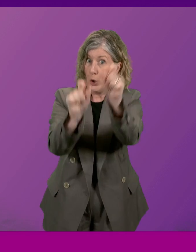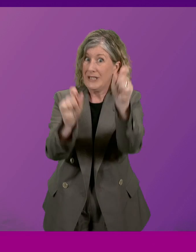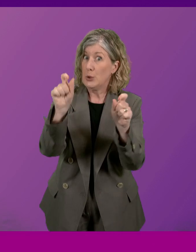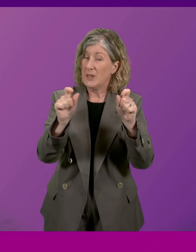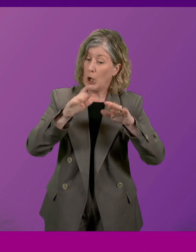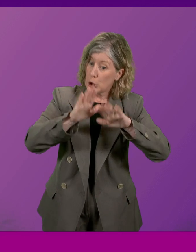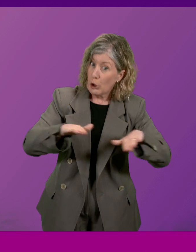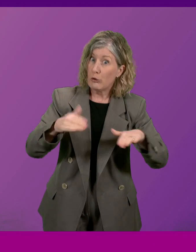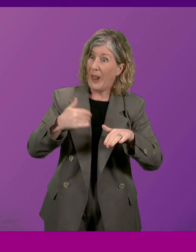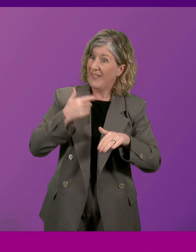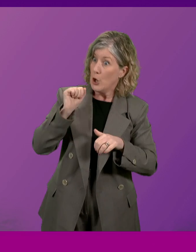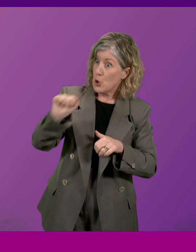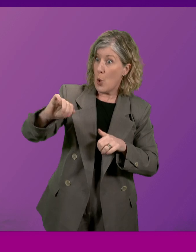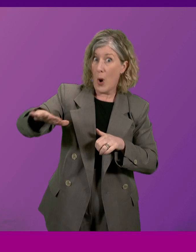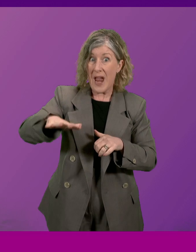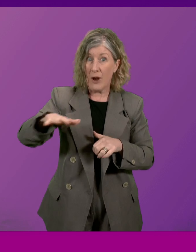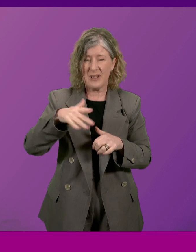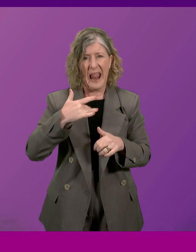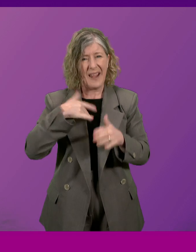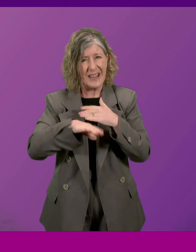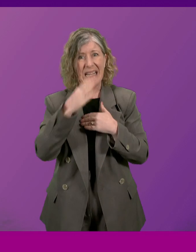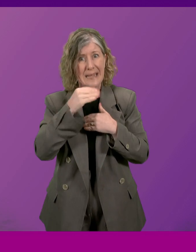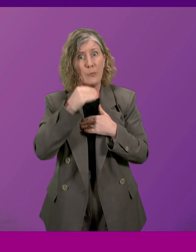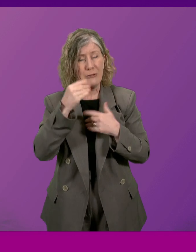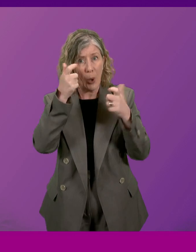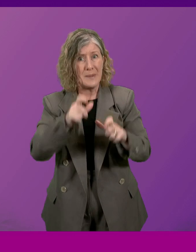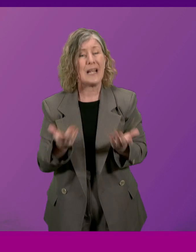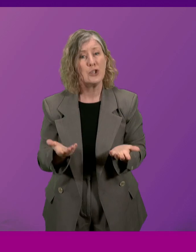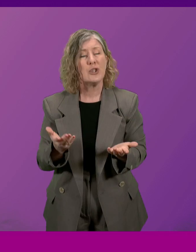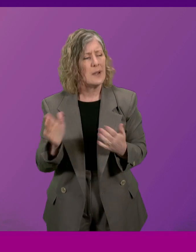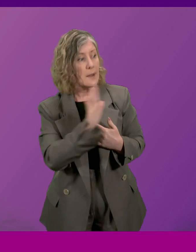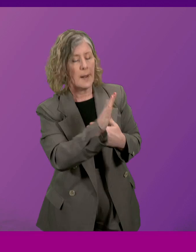constituencies—who are living in temporary accommodation. Always speak through the chair, please. The truth is that this crisis is years in the